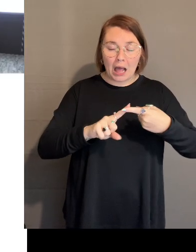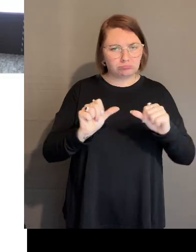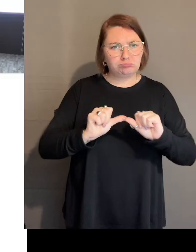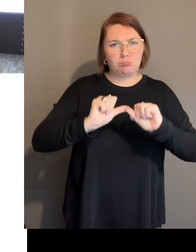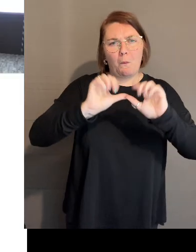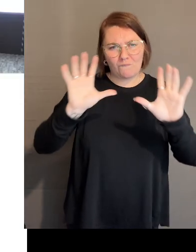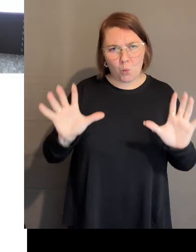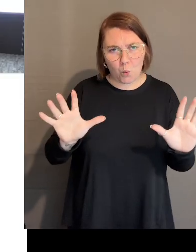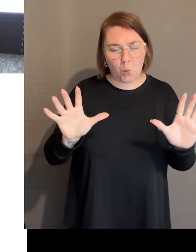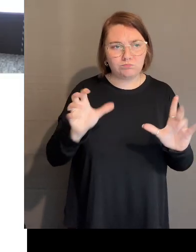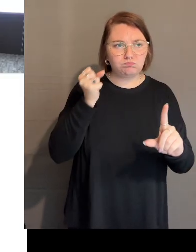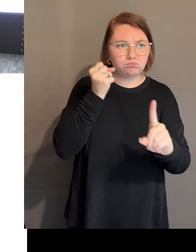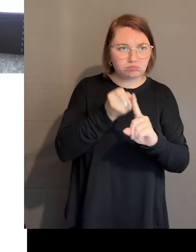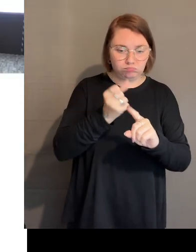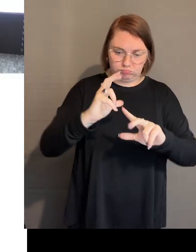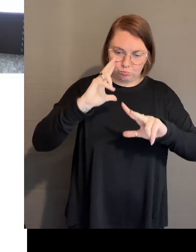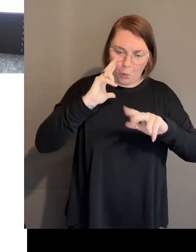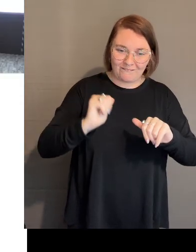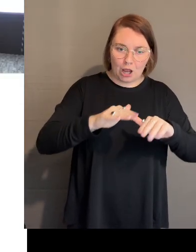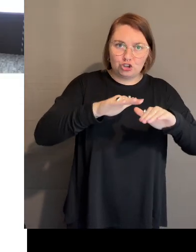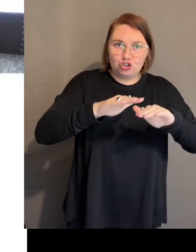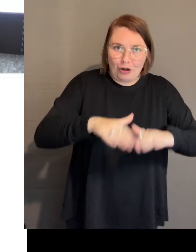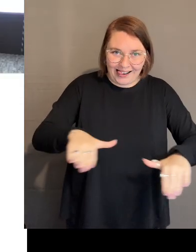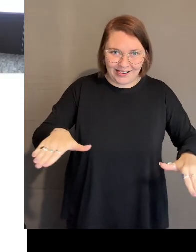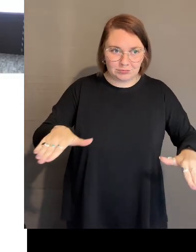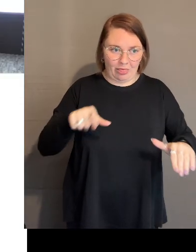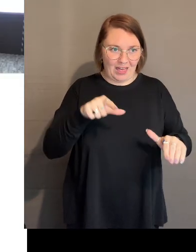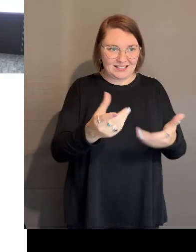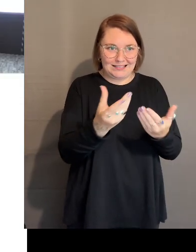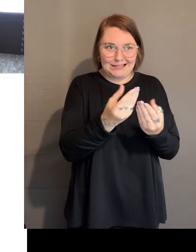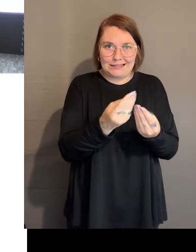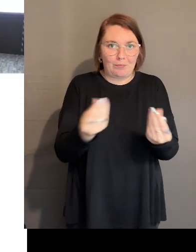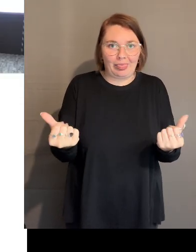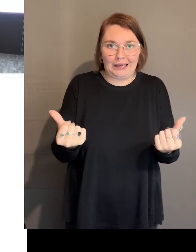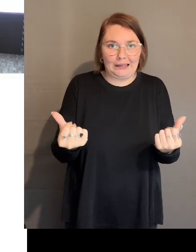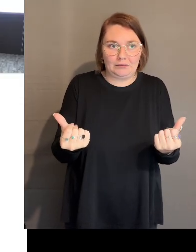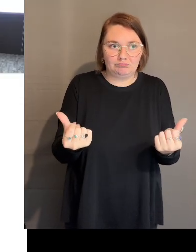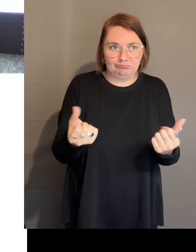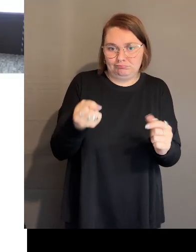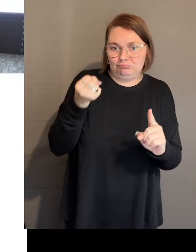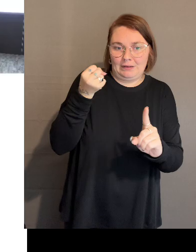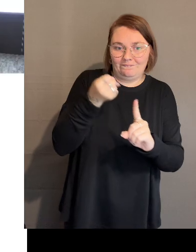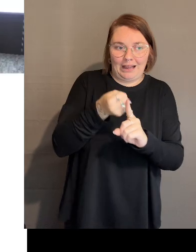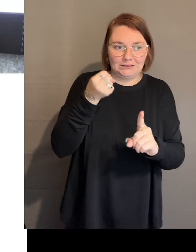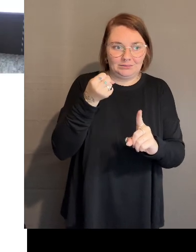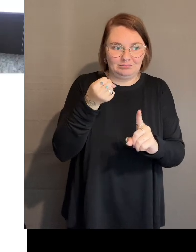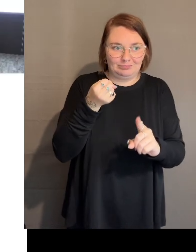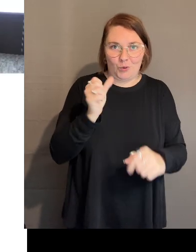One thing is, of course, Taking care of a child is something that, affects